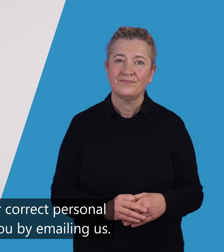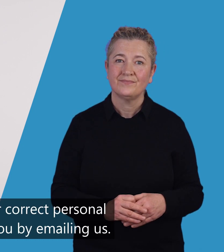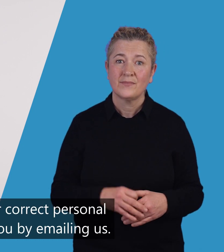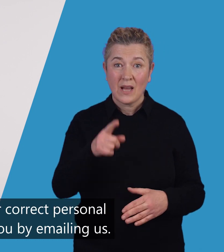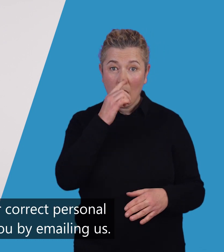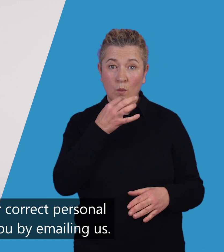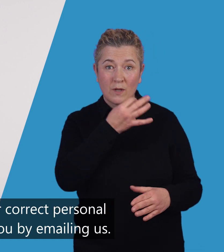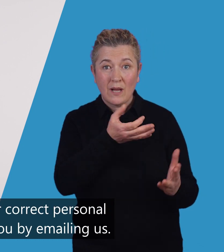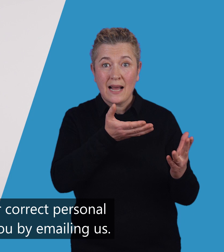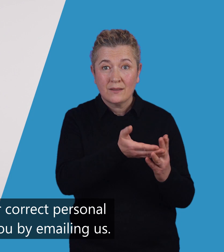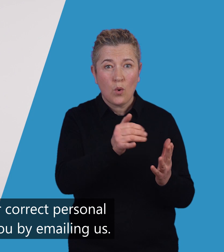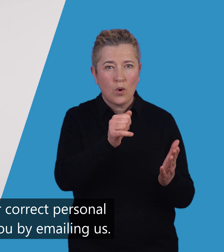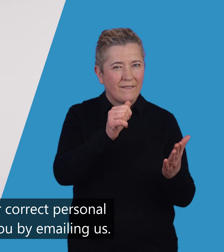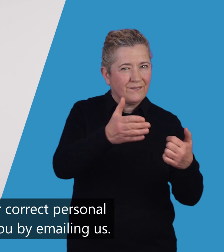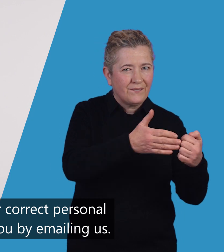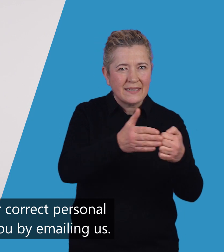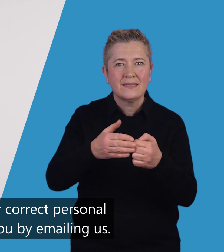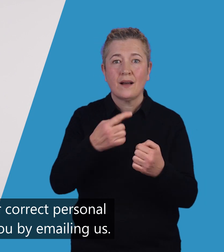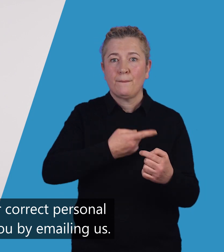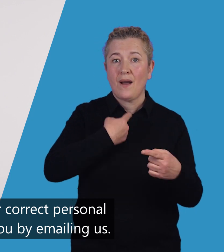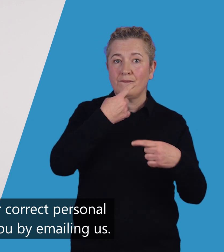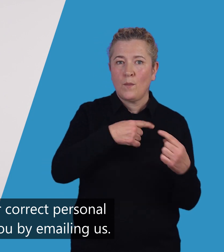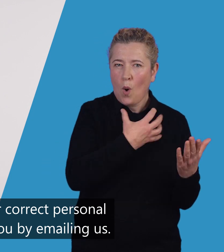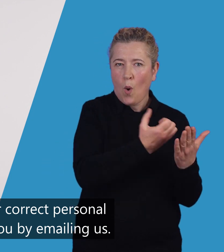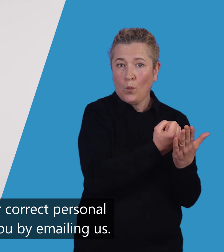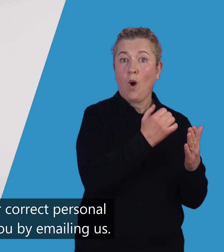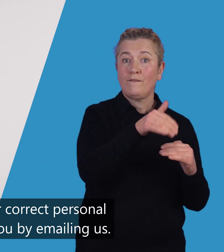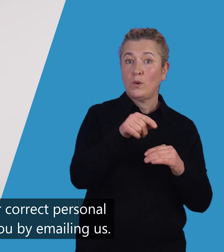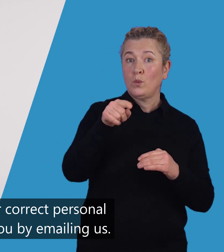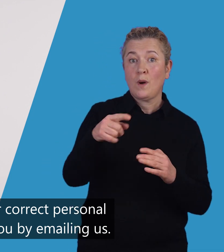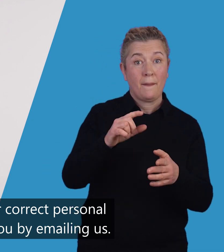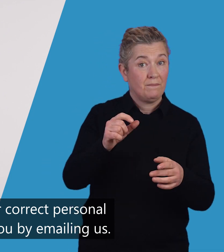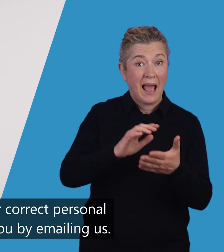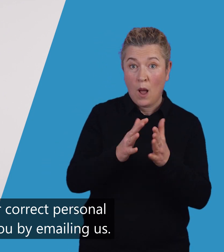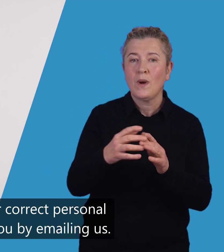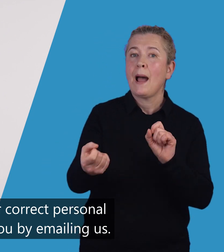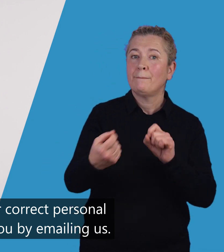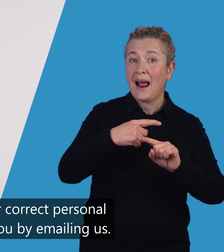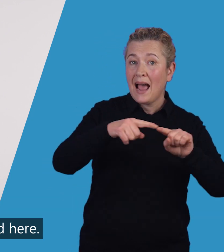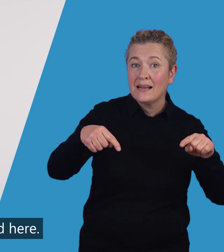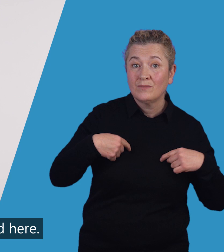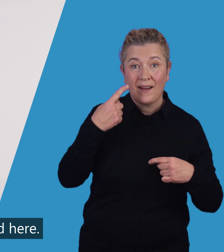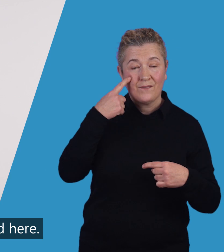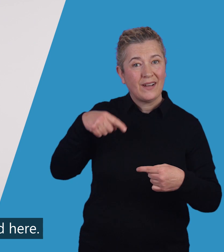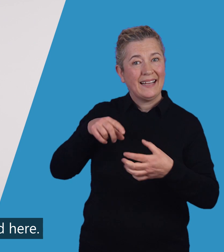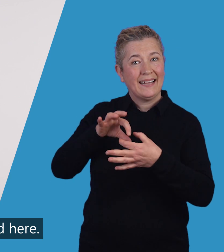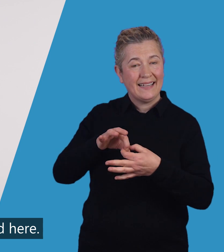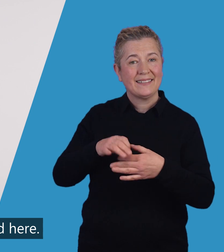You can request to access or correct personal information we hold about you by emailing us. See the links listed here.